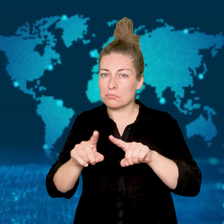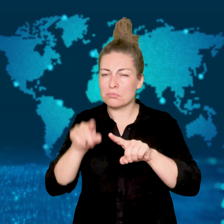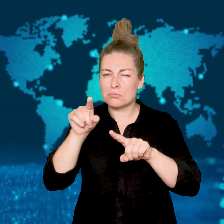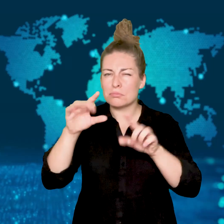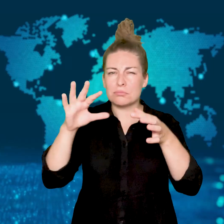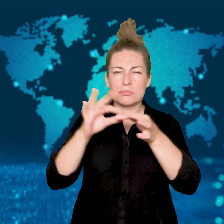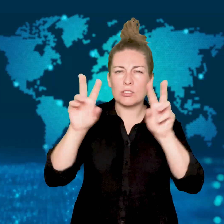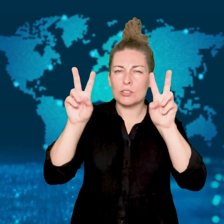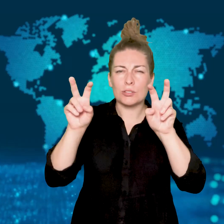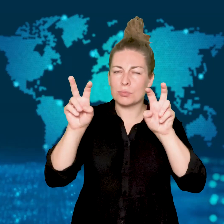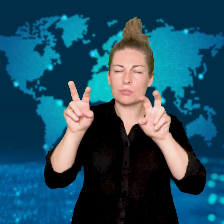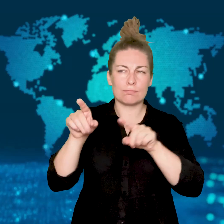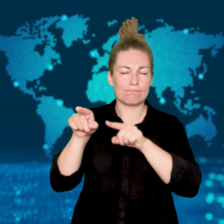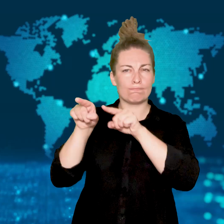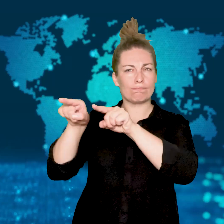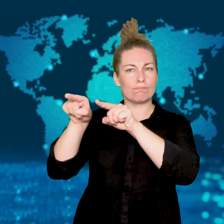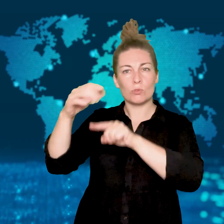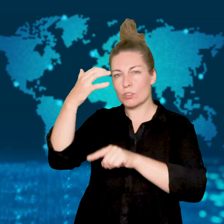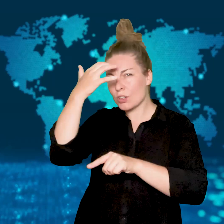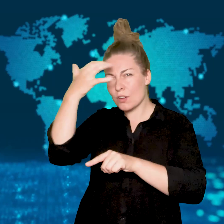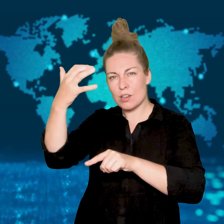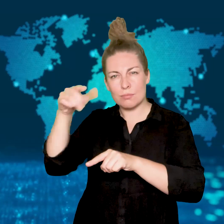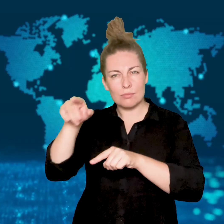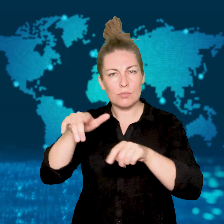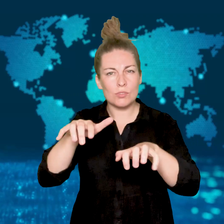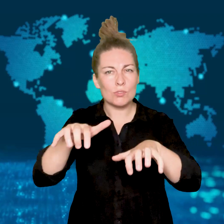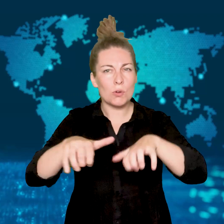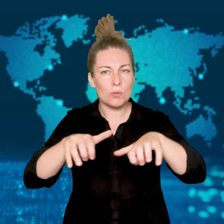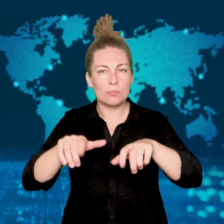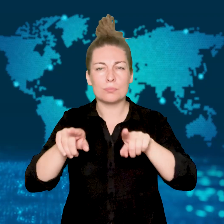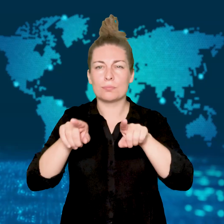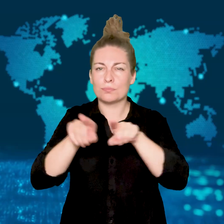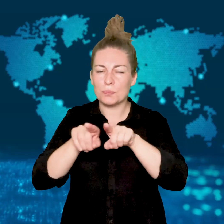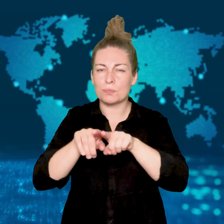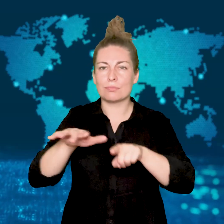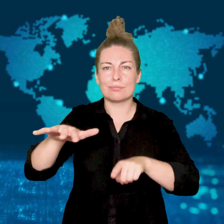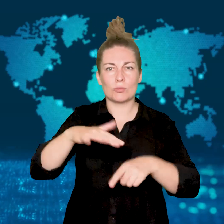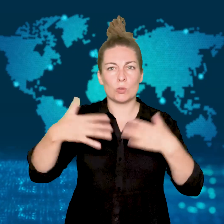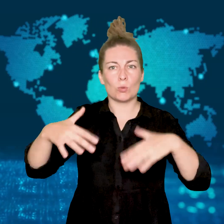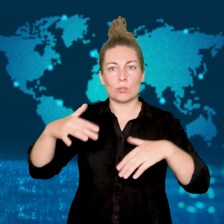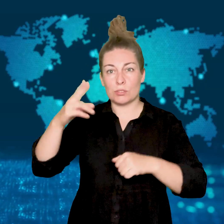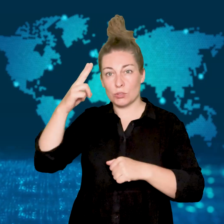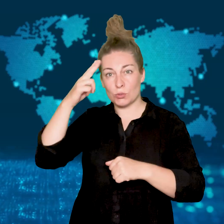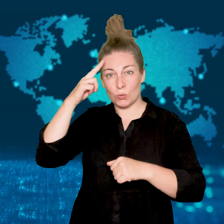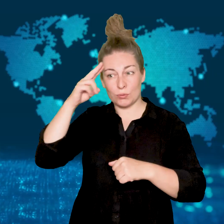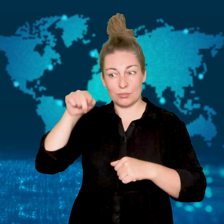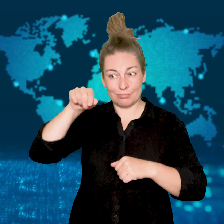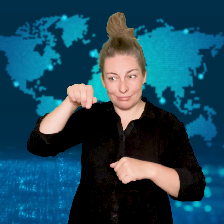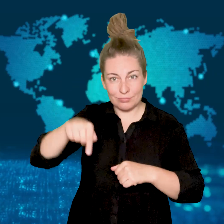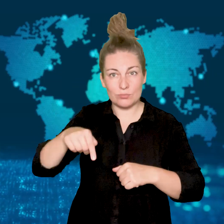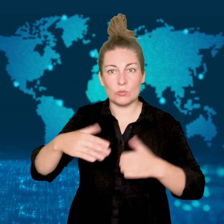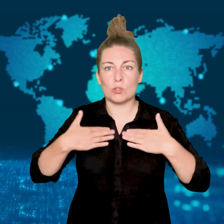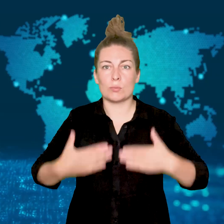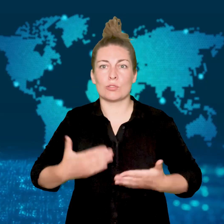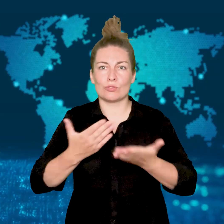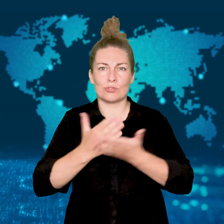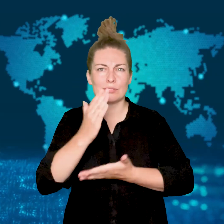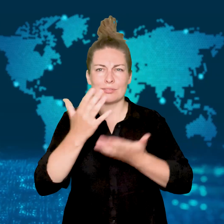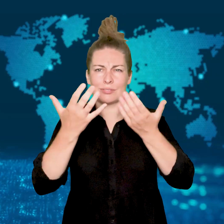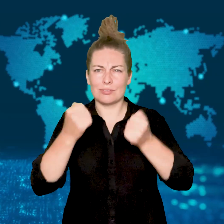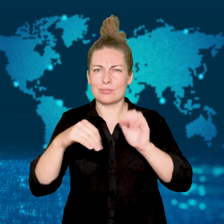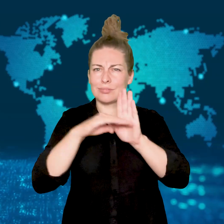and human rights violations that are present in the country.